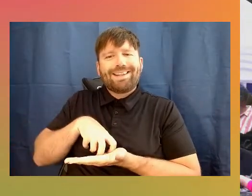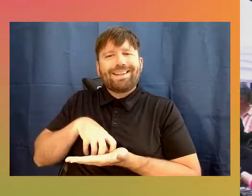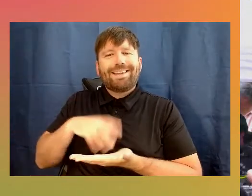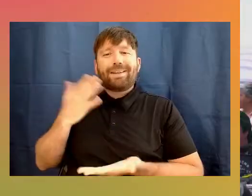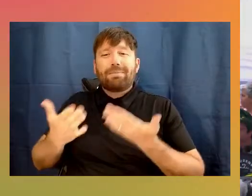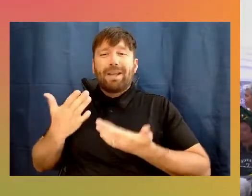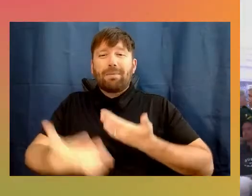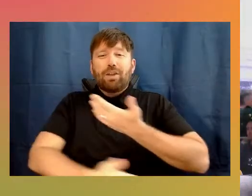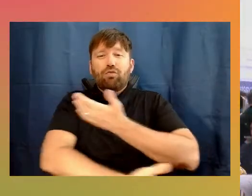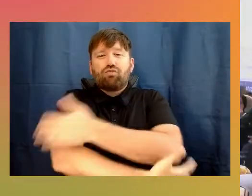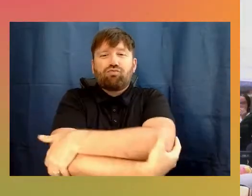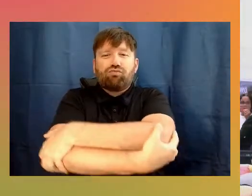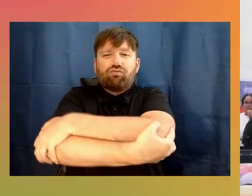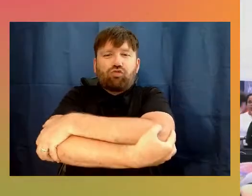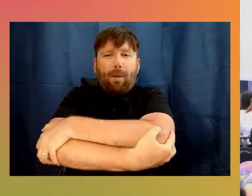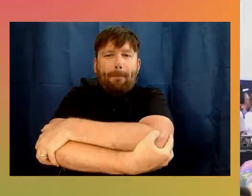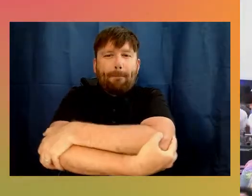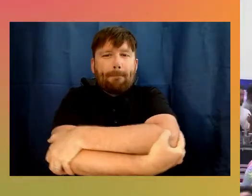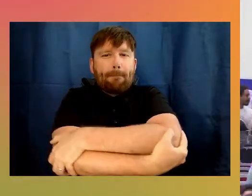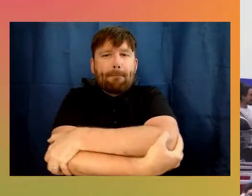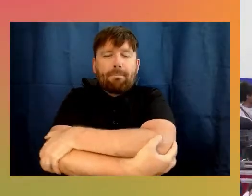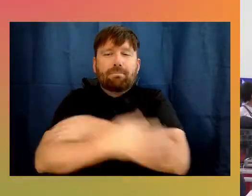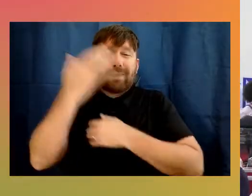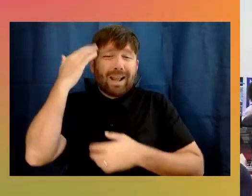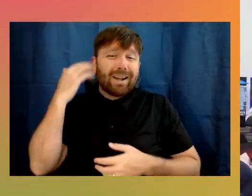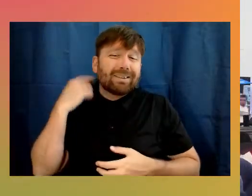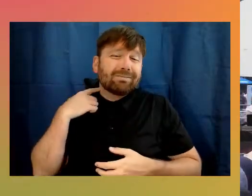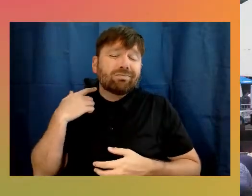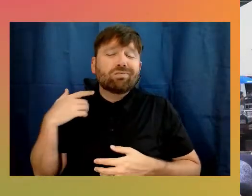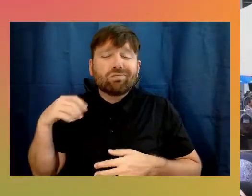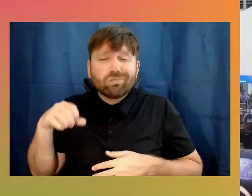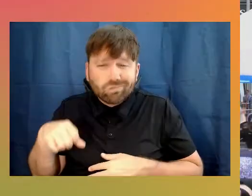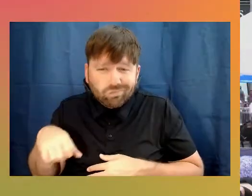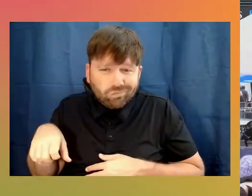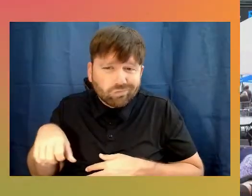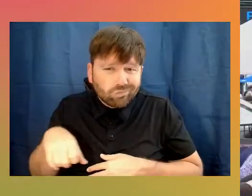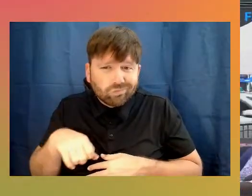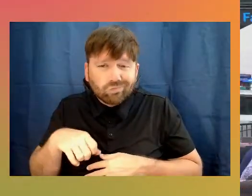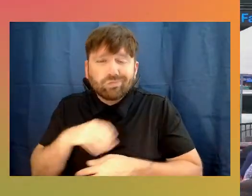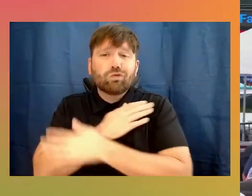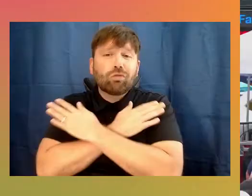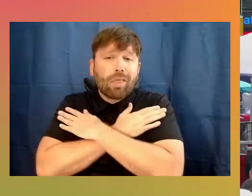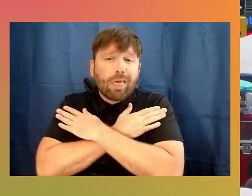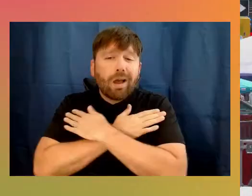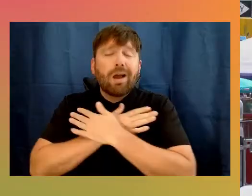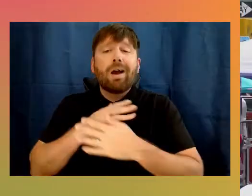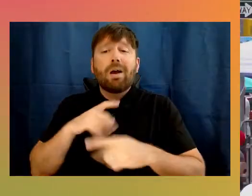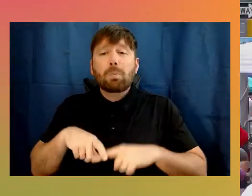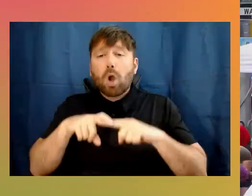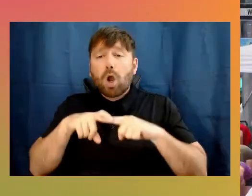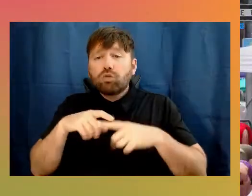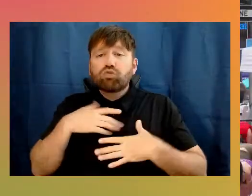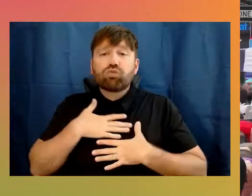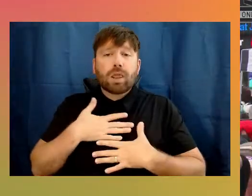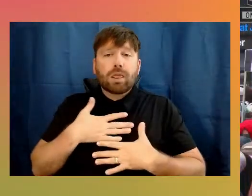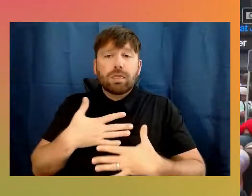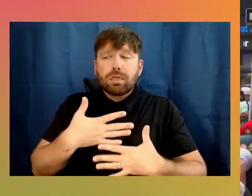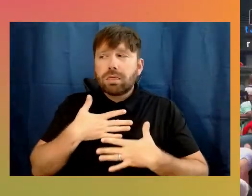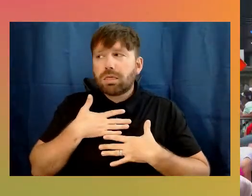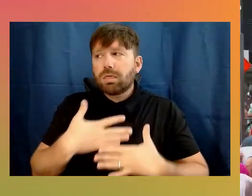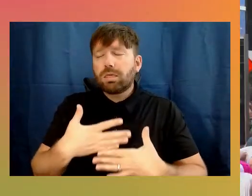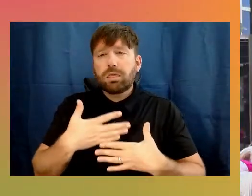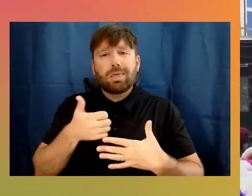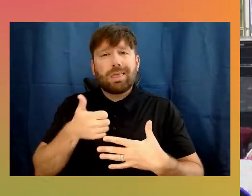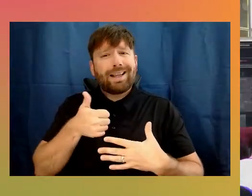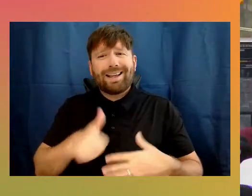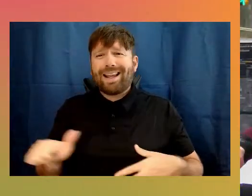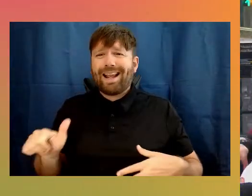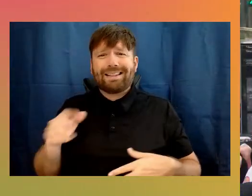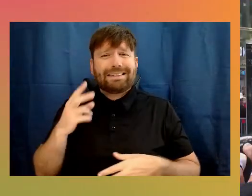BEND THE KNEES GENEROUSLY.